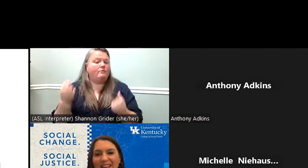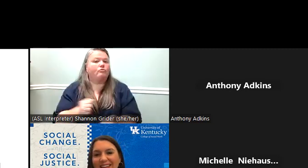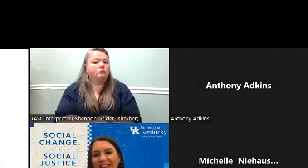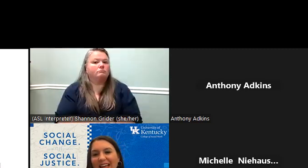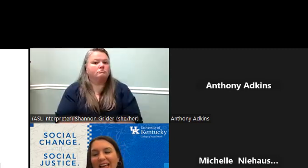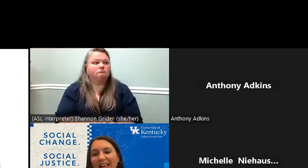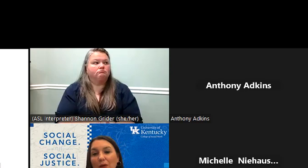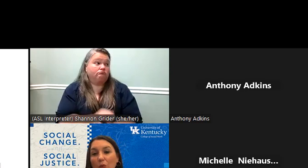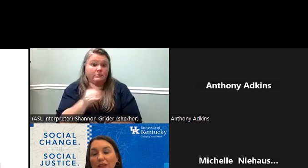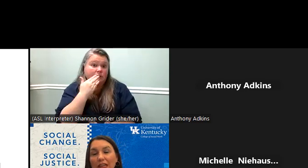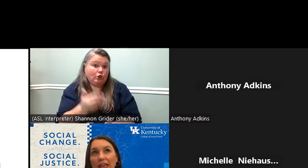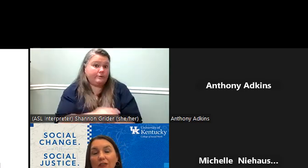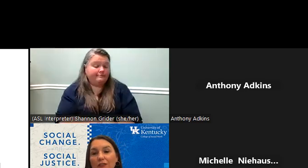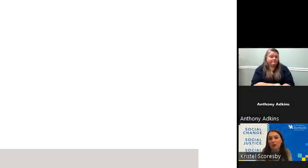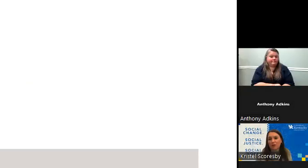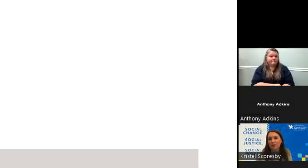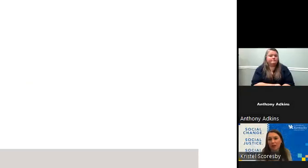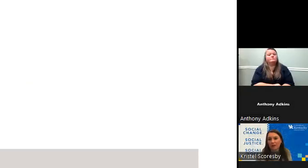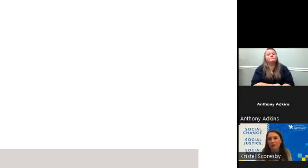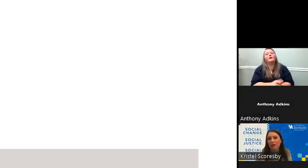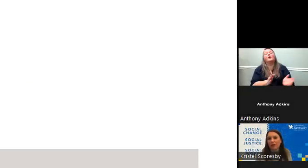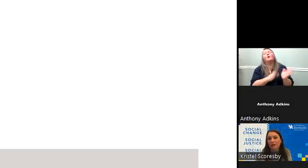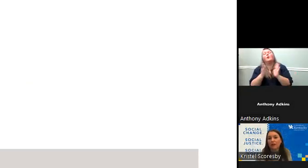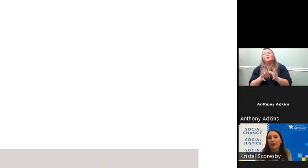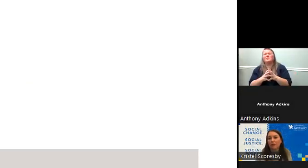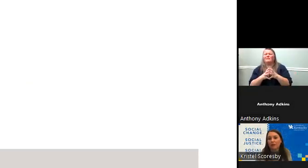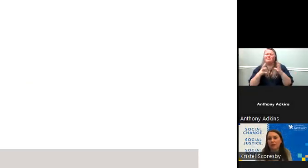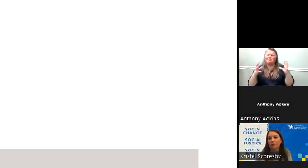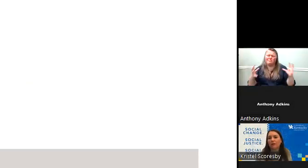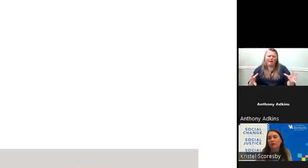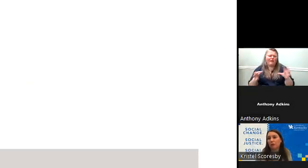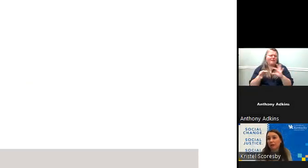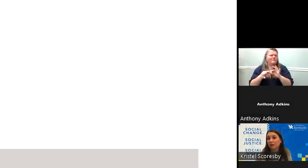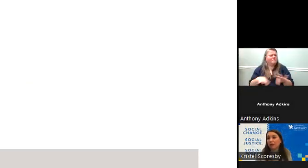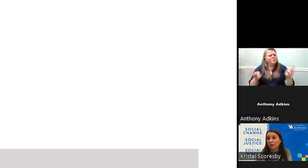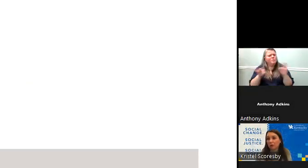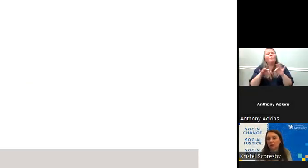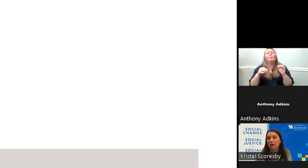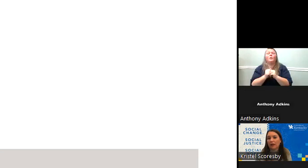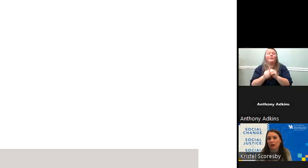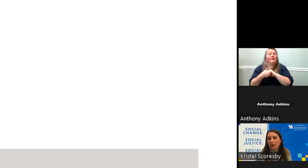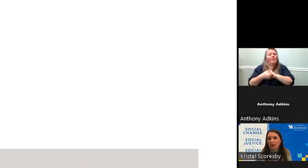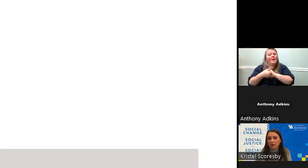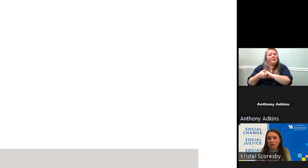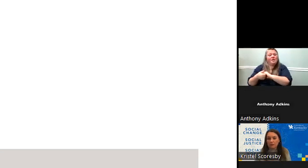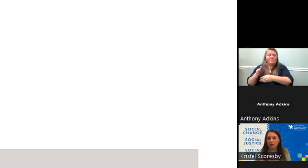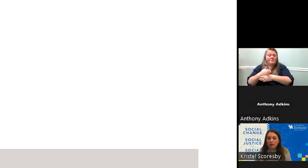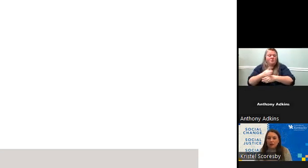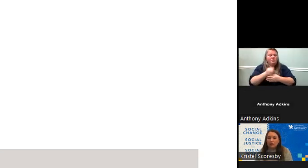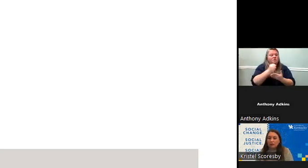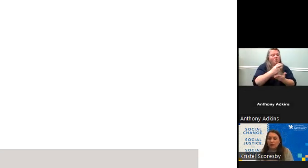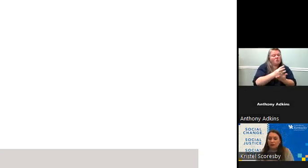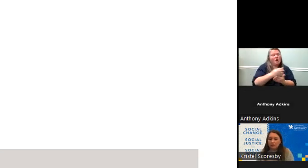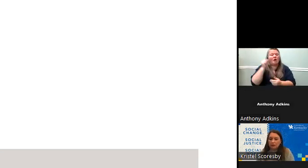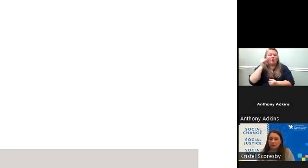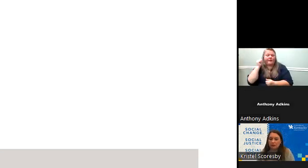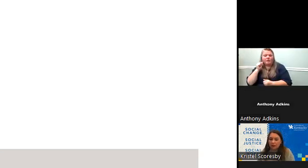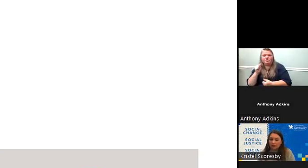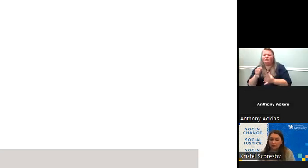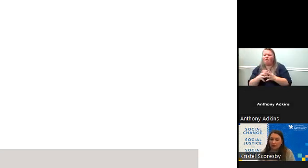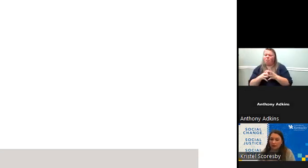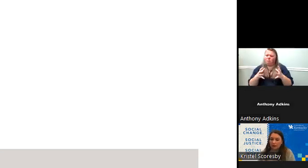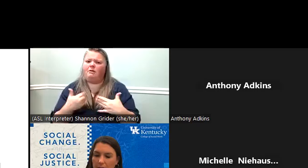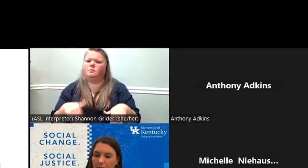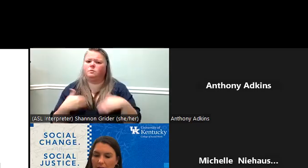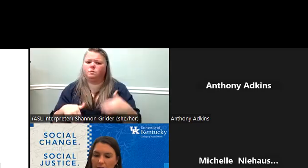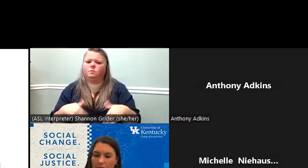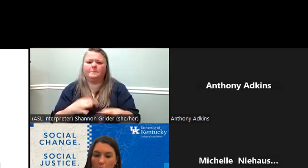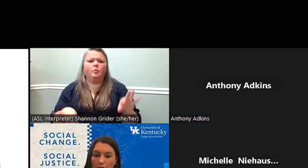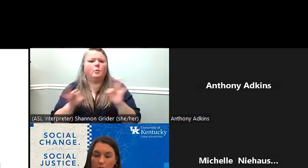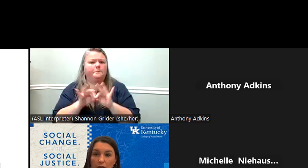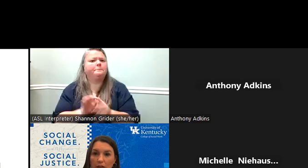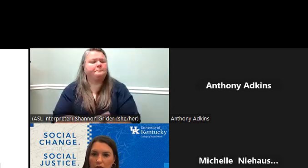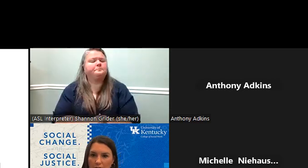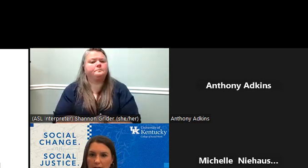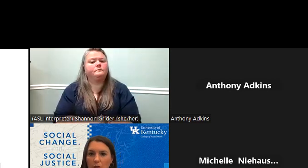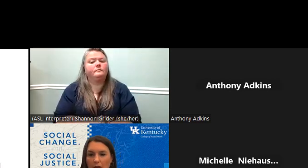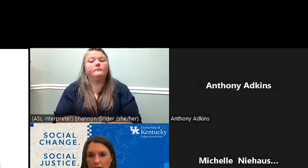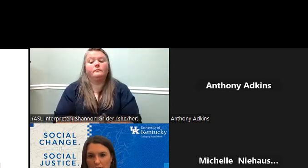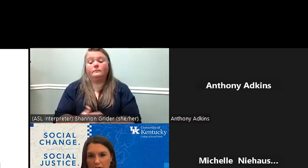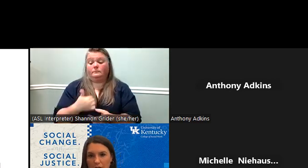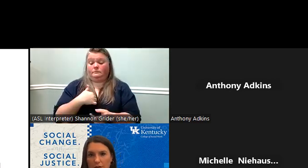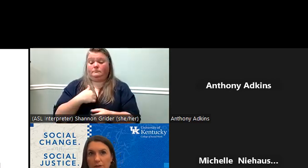FROM THIS RESEARCH PROJECT, THAT PARTICIPANTS ARE SAYING THAT THEY HAVE AN INCREASED UNDERSTANDING OF HEARING LOSS, AS WELL AS KNOWLEDGE OF MENTAL HEALTH. THAT'S